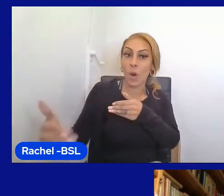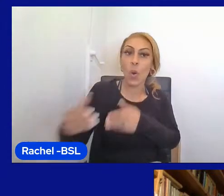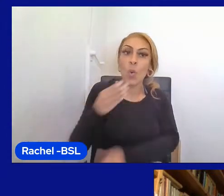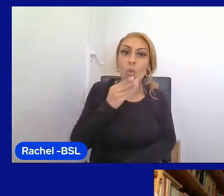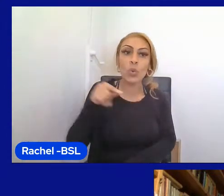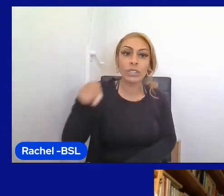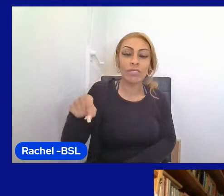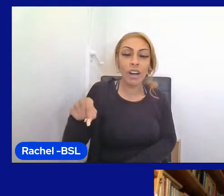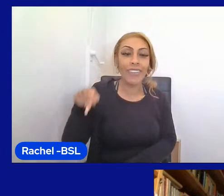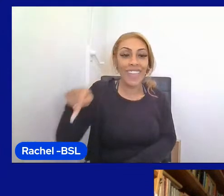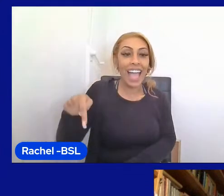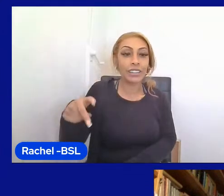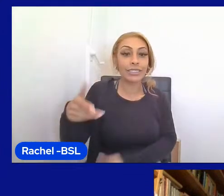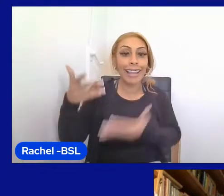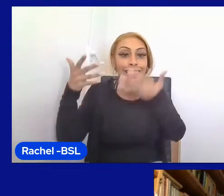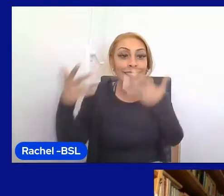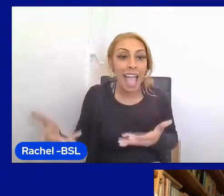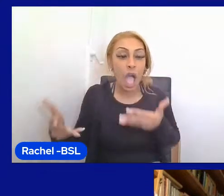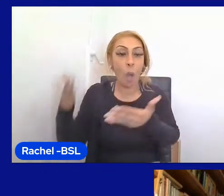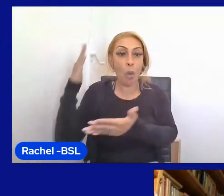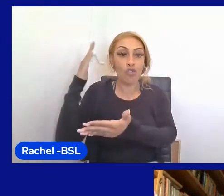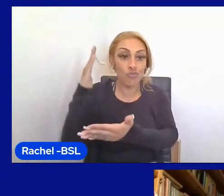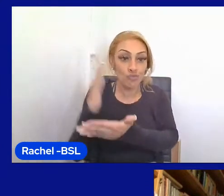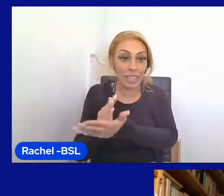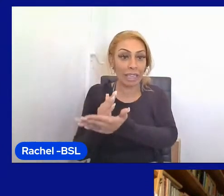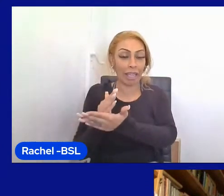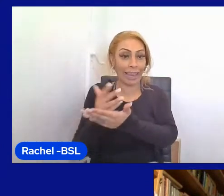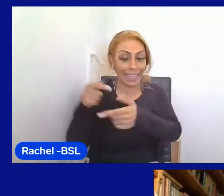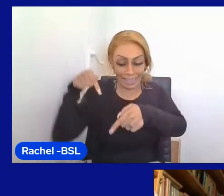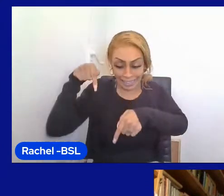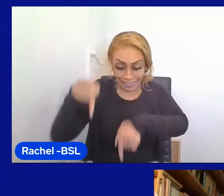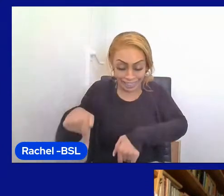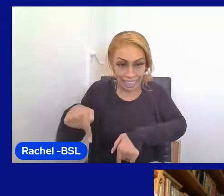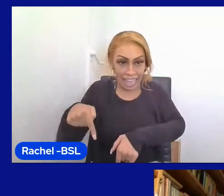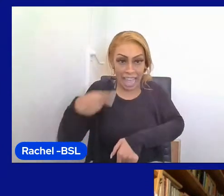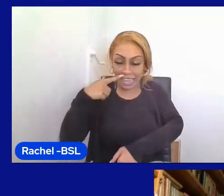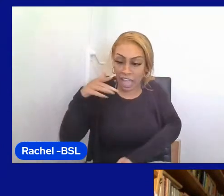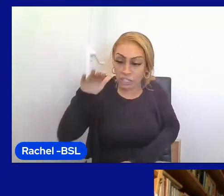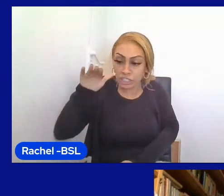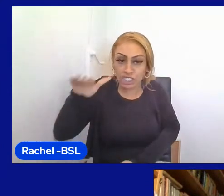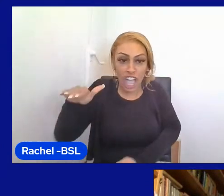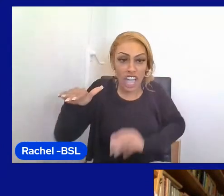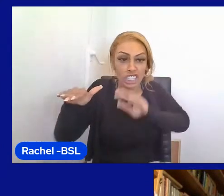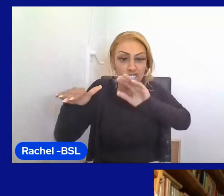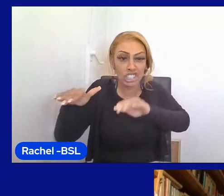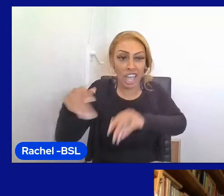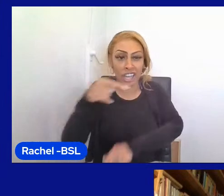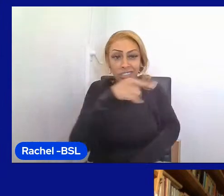What if you develop such a map and people. Checking it more than their timelines on social media?